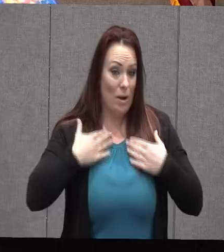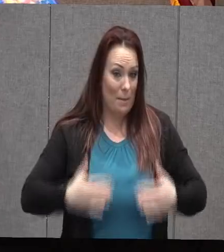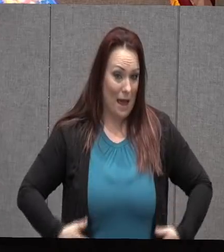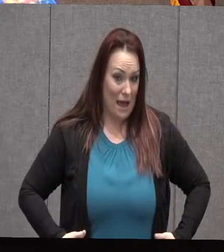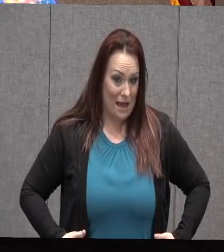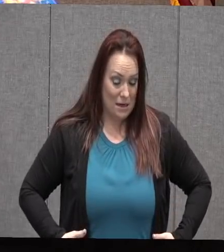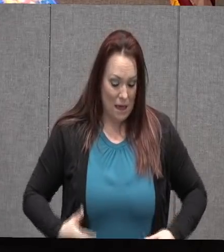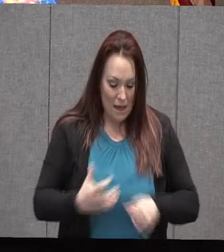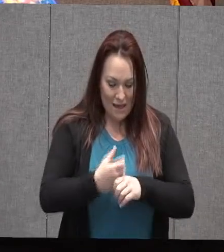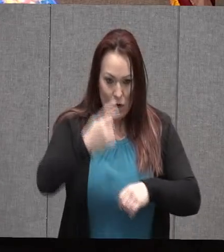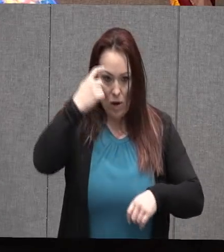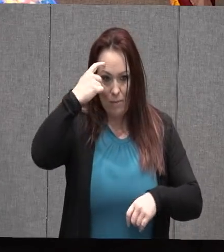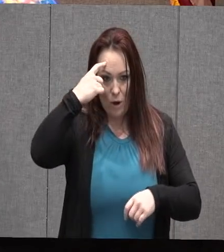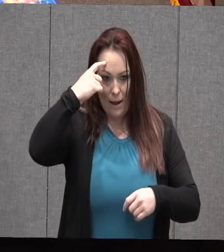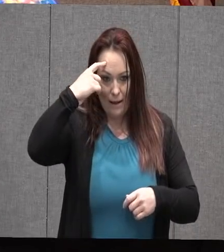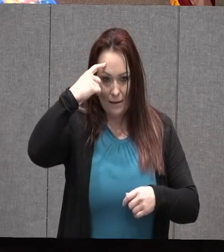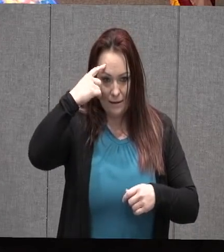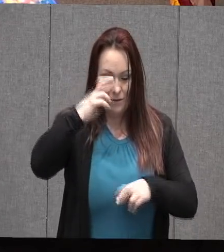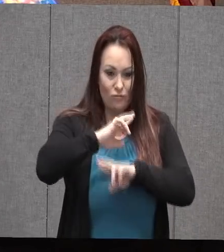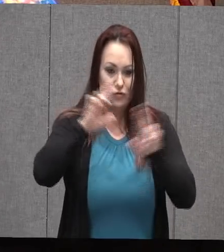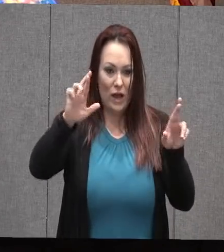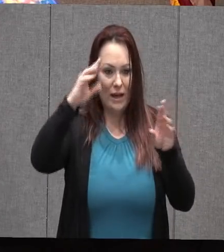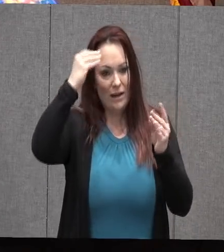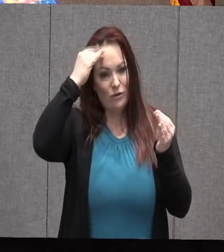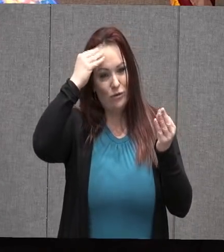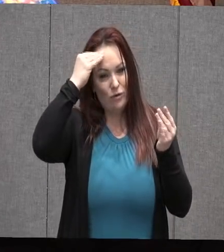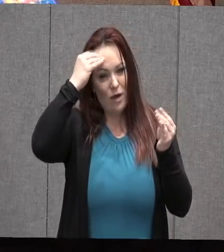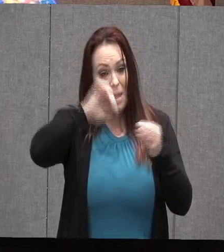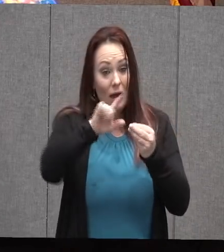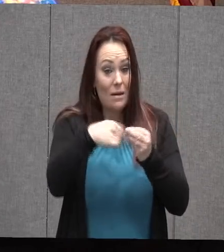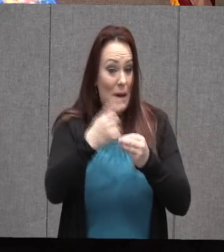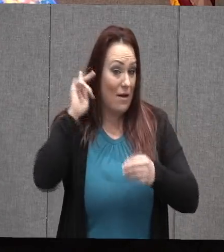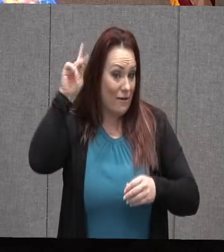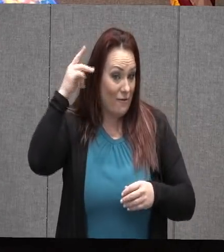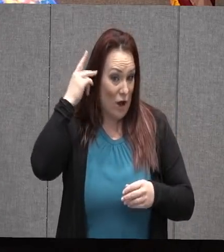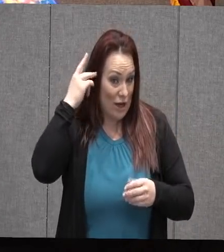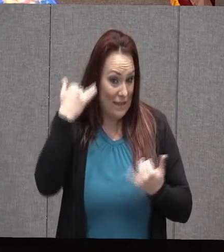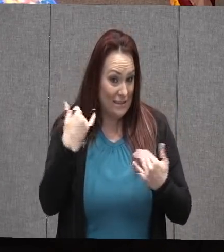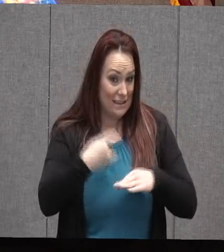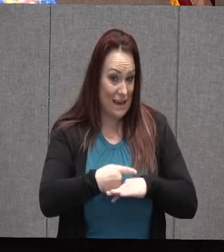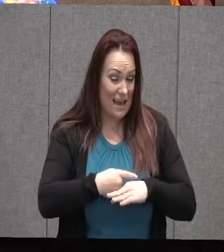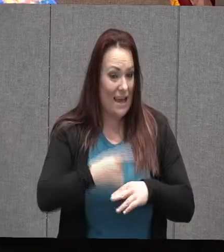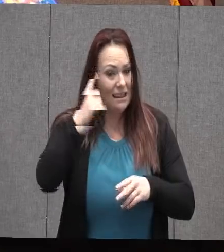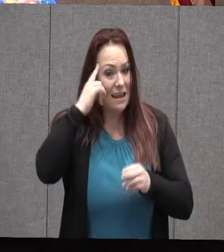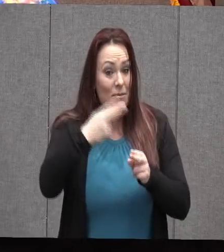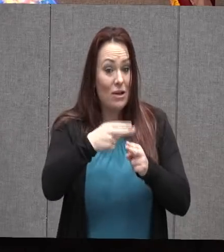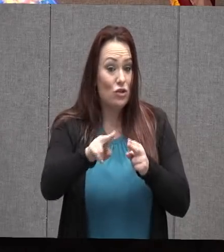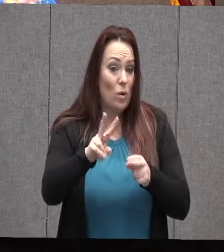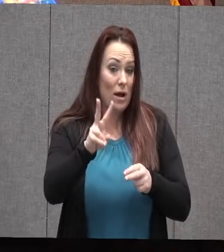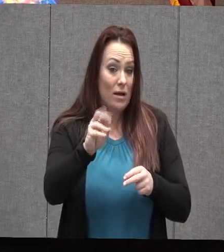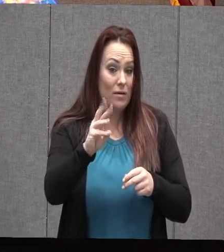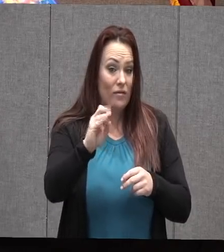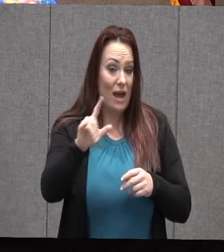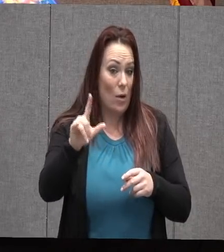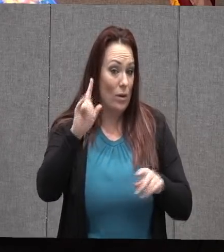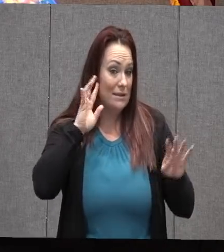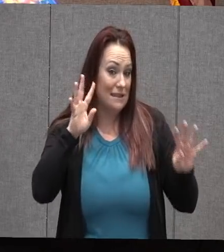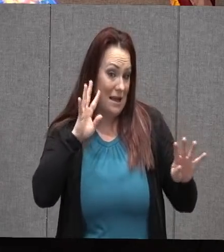a little bit about phonics today. So we'll think about the short vowel sounds first, because we're gonna be practicing